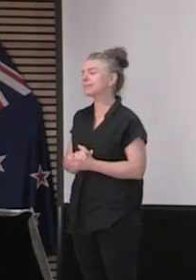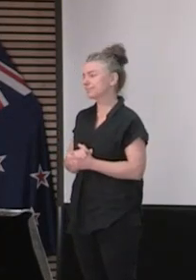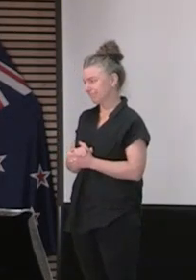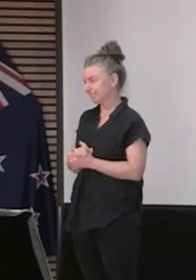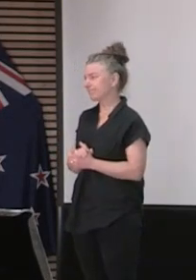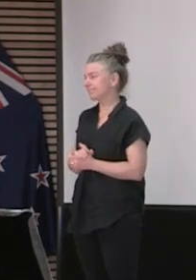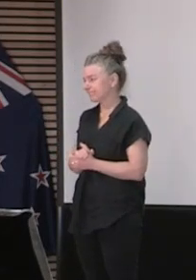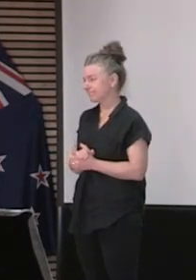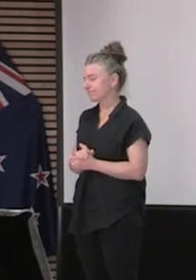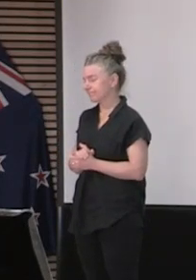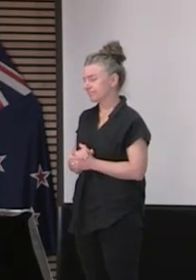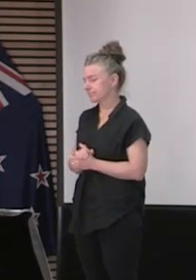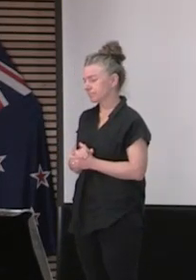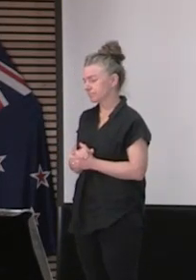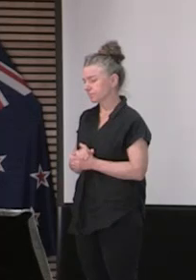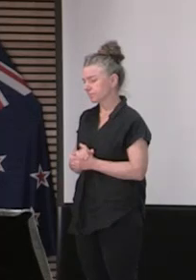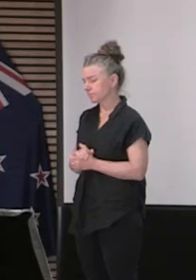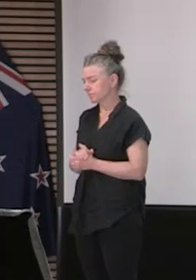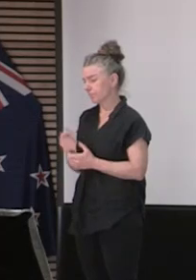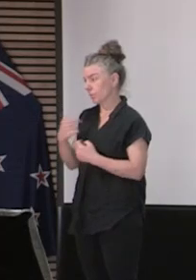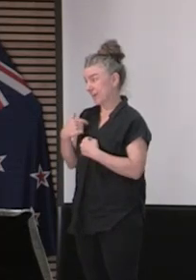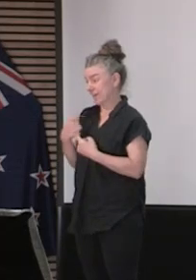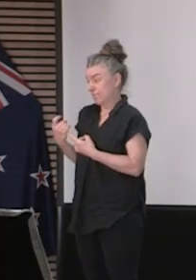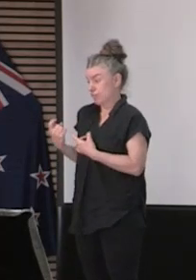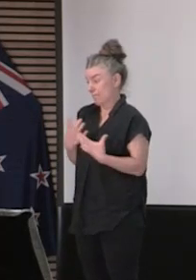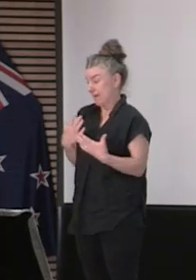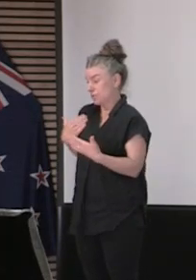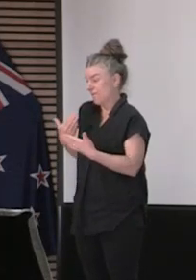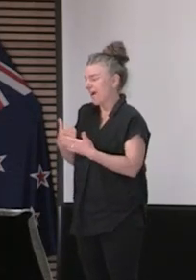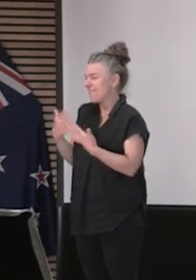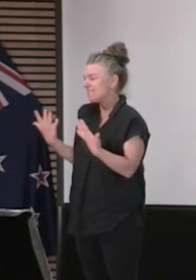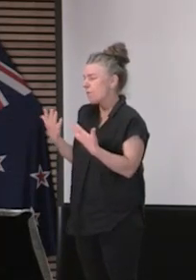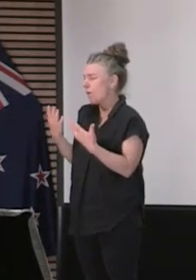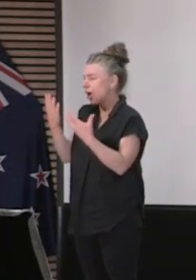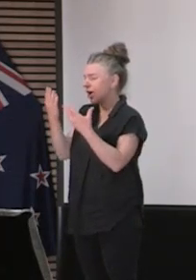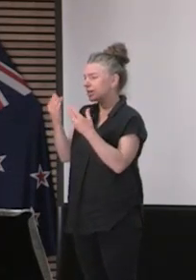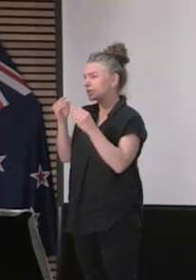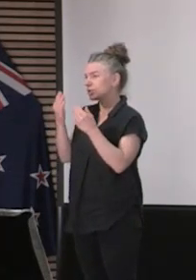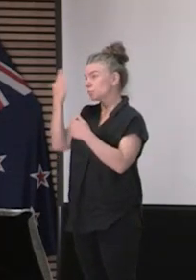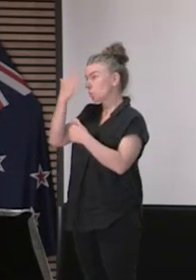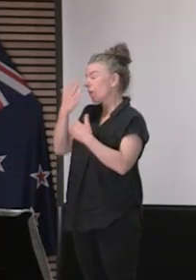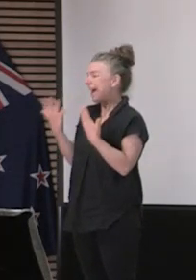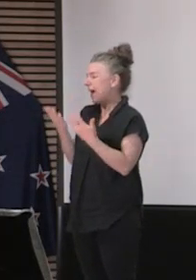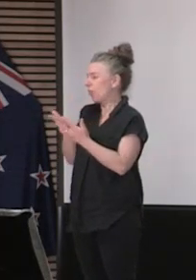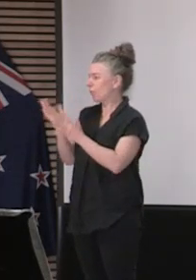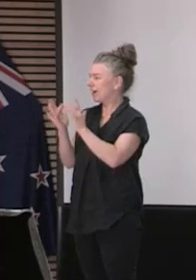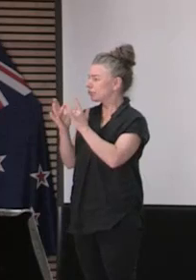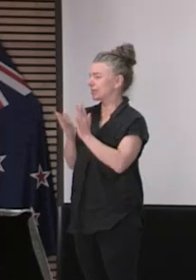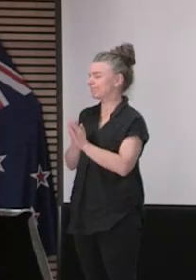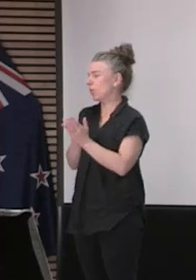Again, that'swhere I would question - we'veobviously been preparing fordistance learning. Not becausewe think that we'll be inalert level 4 for a long time, but because there